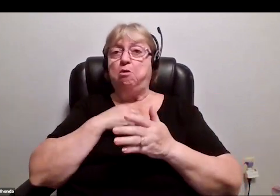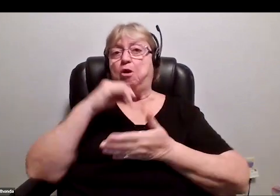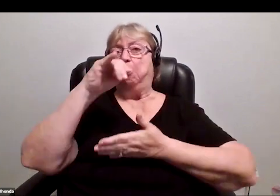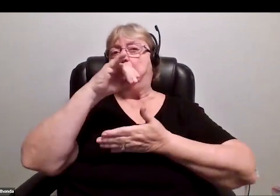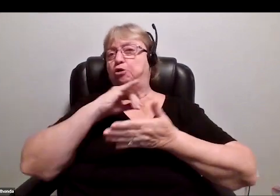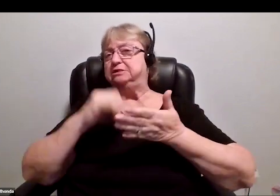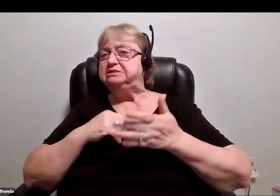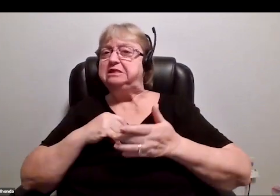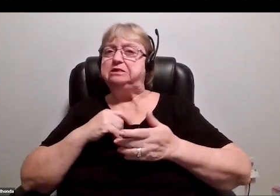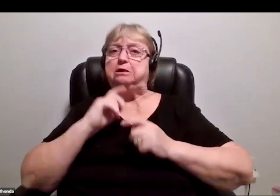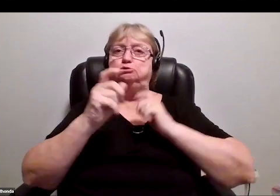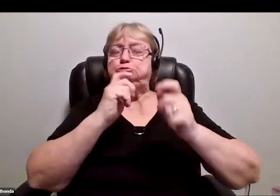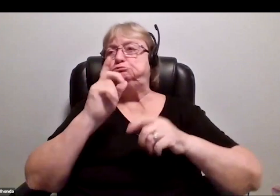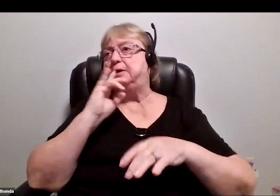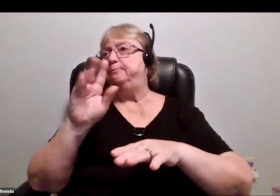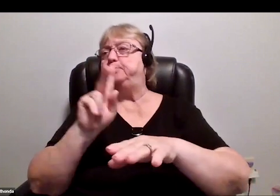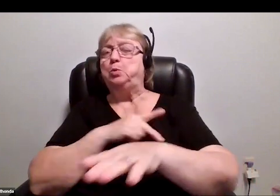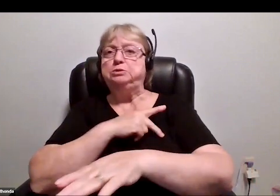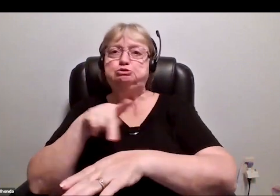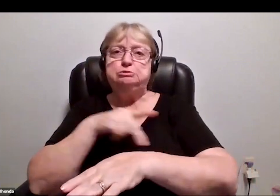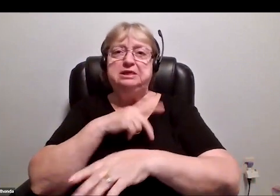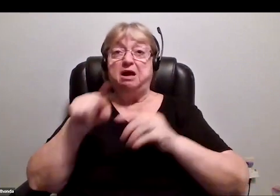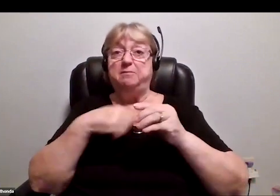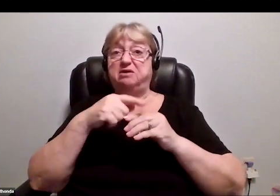poetry about space and disability.